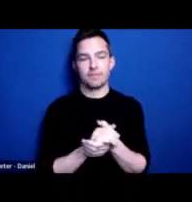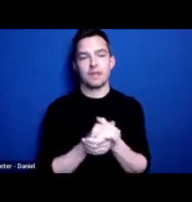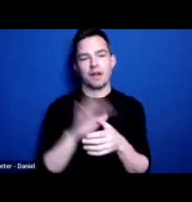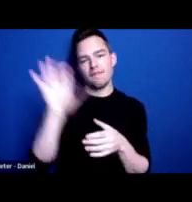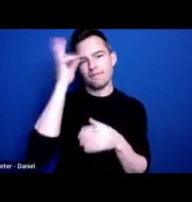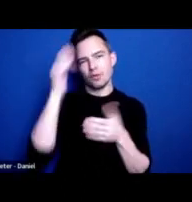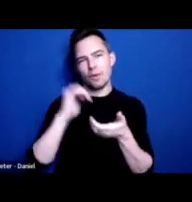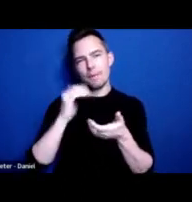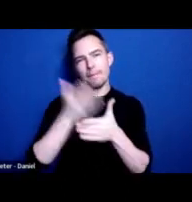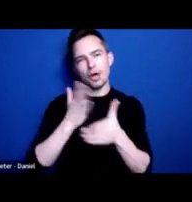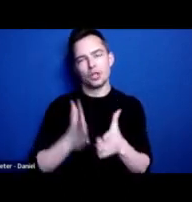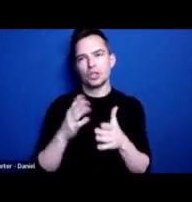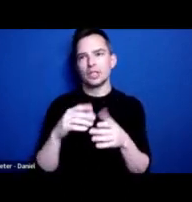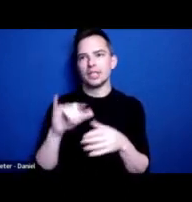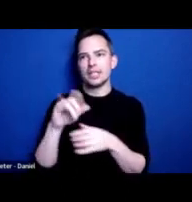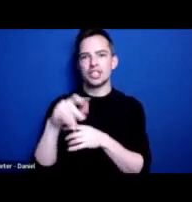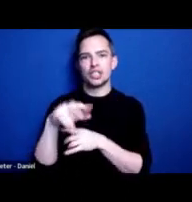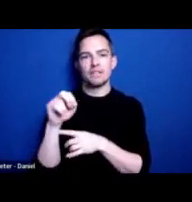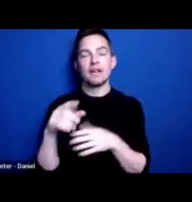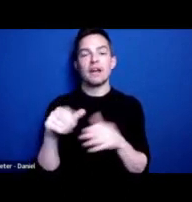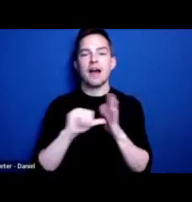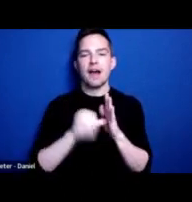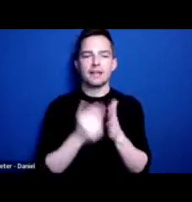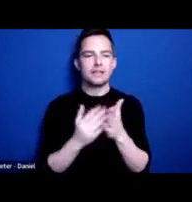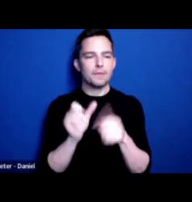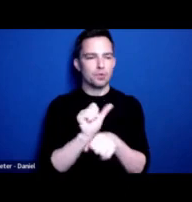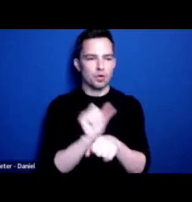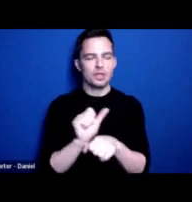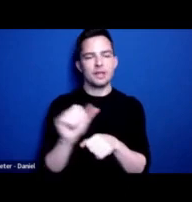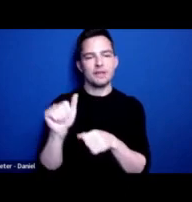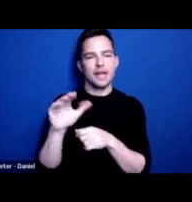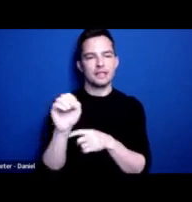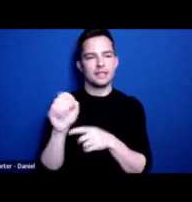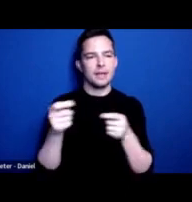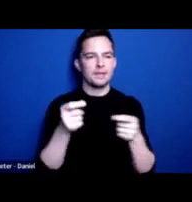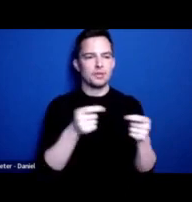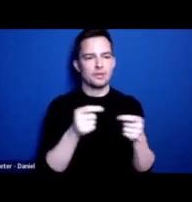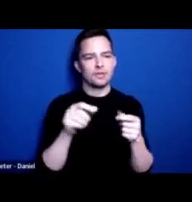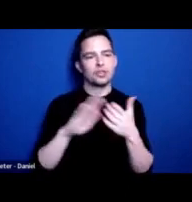or initiatives highlight some of the work of the ACL Administration for Community Living funded TBI state